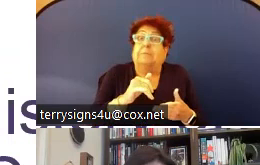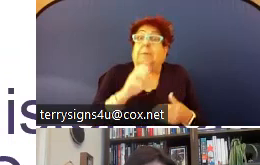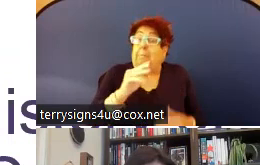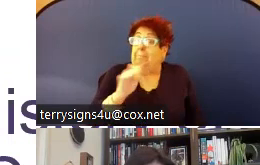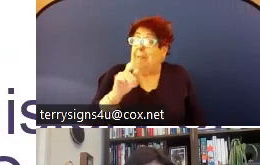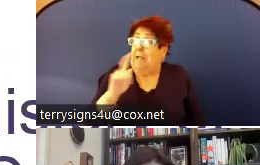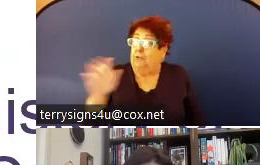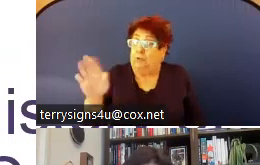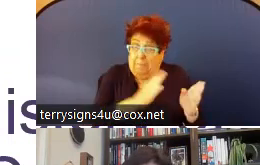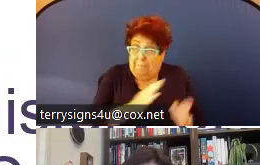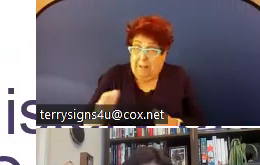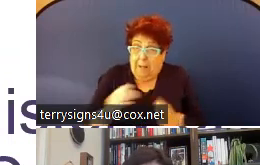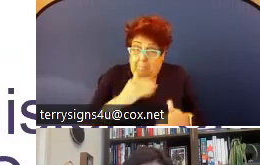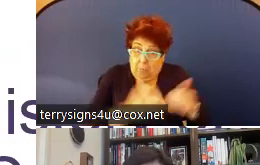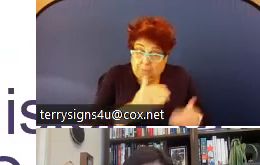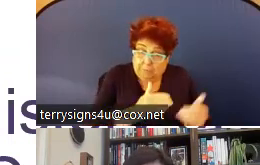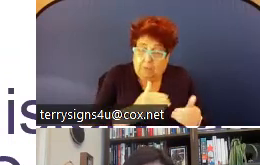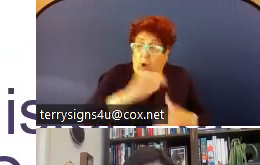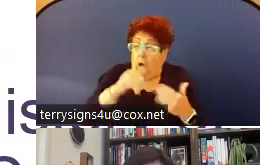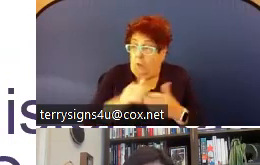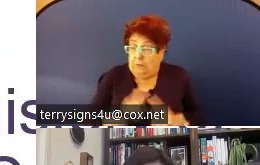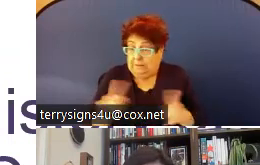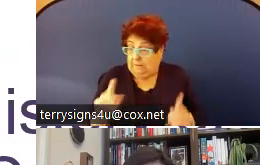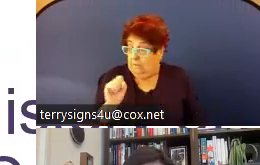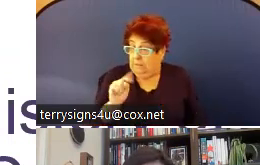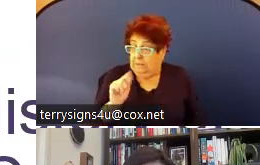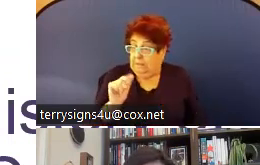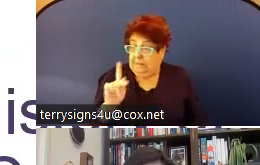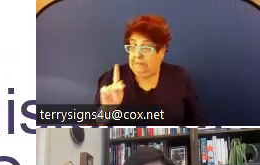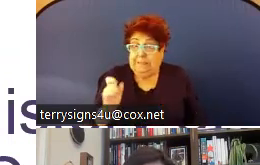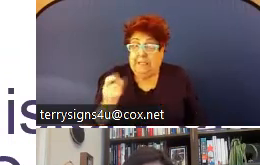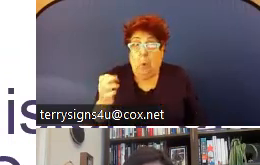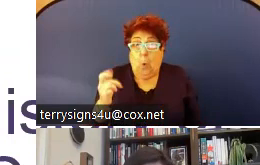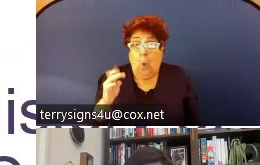stakeholders within that realm and within our county to discuss how we can actually increase